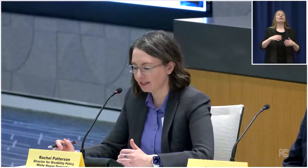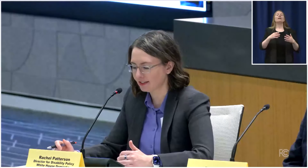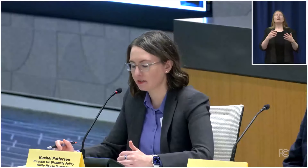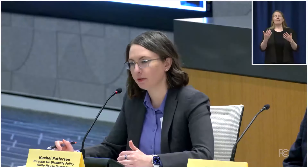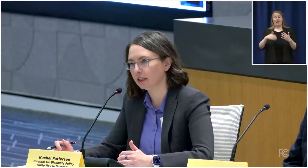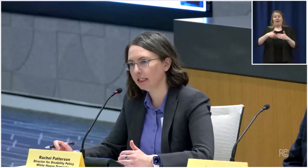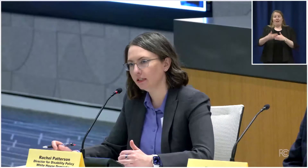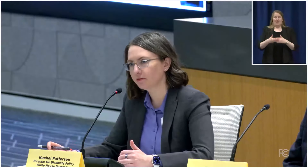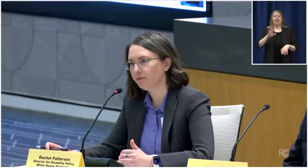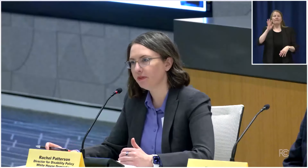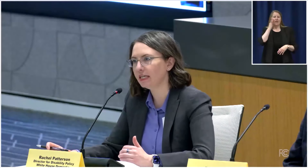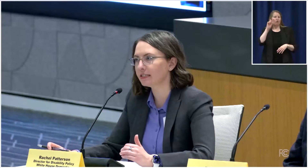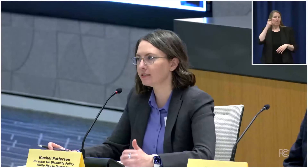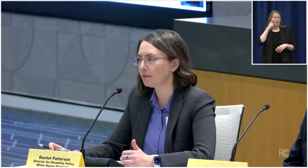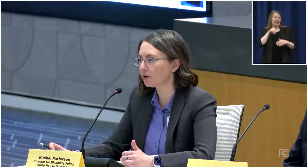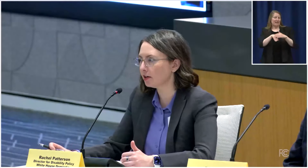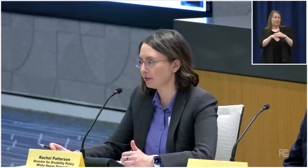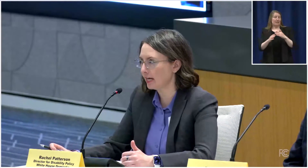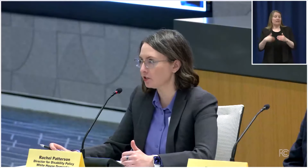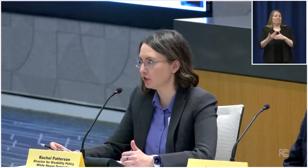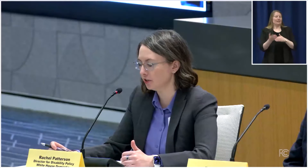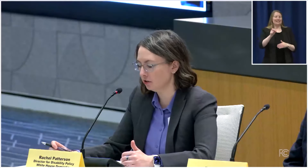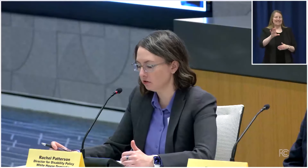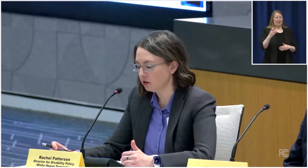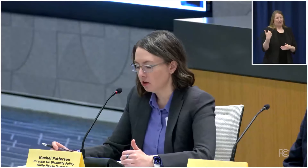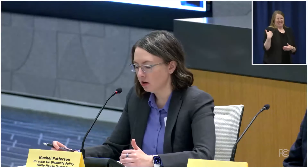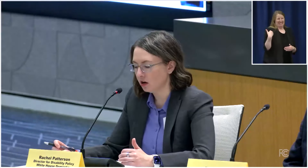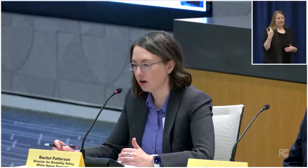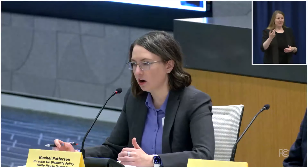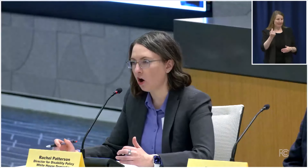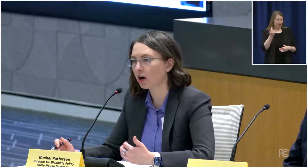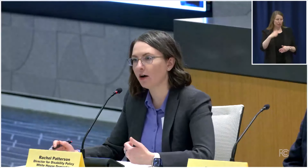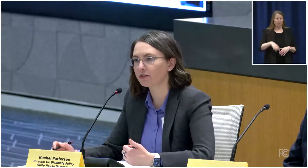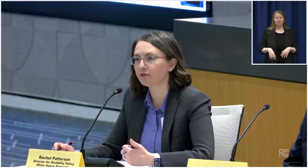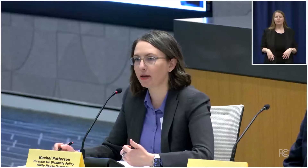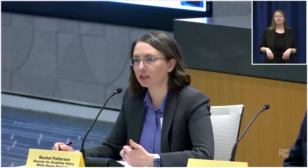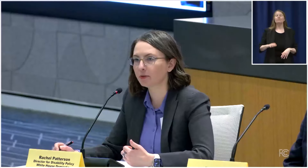STRUCK I WAS BY THAT QUOTE, BY THAT MESSAGE FROM THE PRESIDENT TO ALL OF THE AGENCIES ON MAKING A